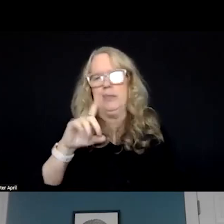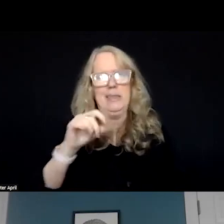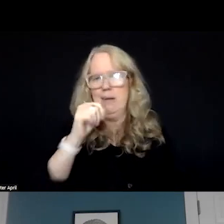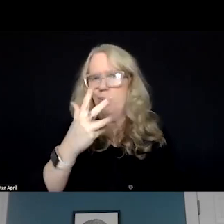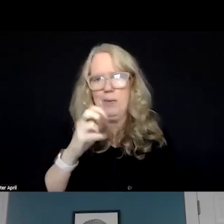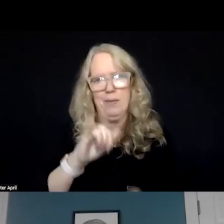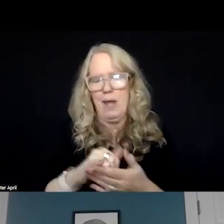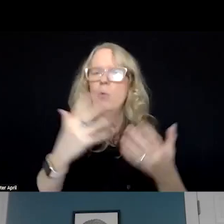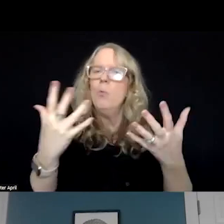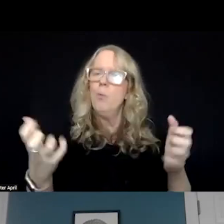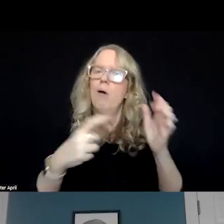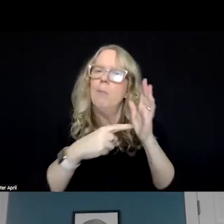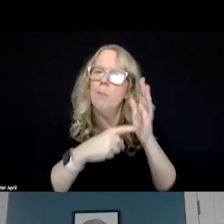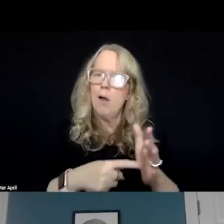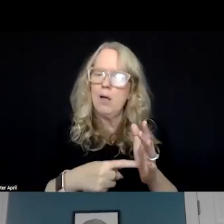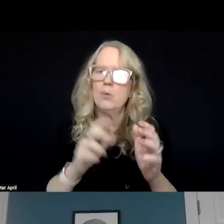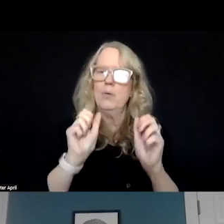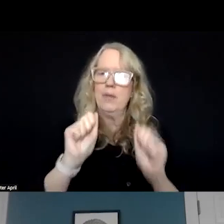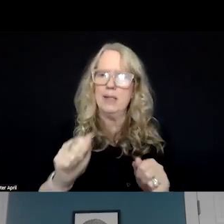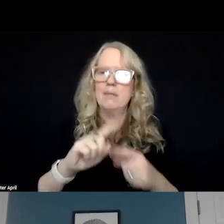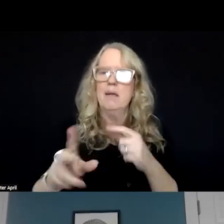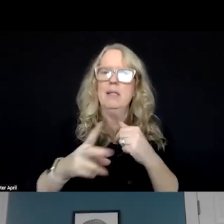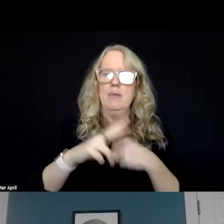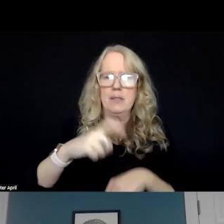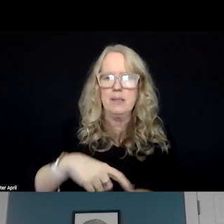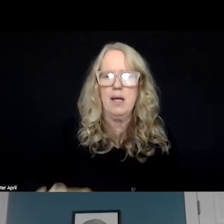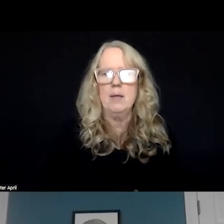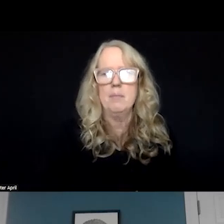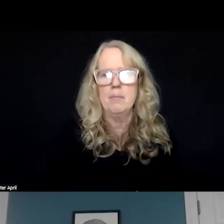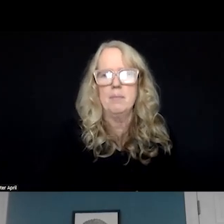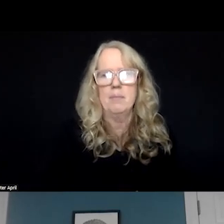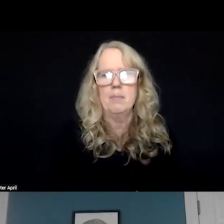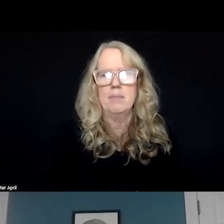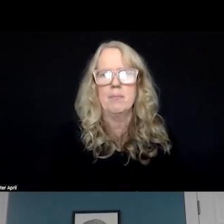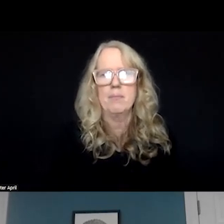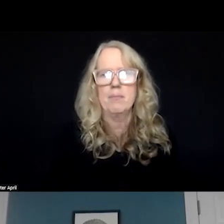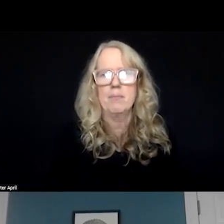MODEL THAT CONFORMED WITH THE TIME AND SAMHSA'S CORE ELEMENTS AND WE